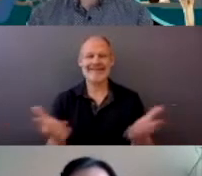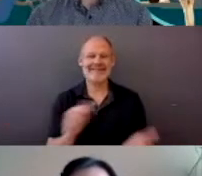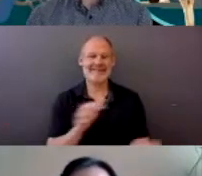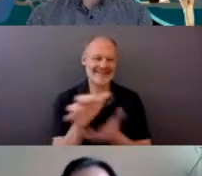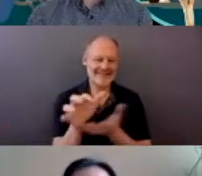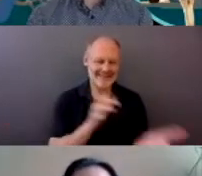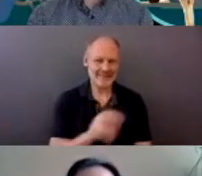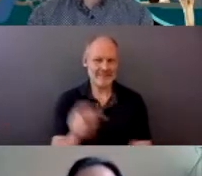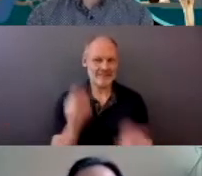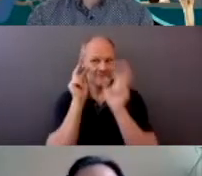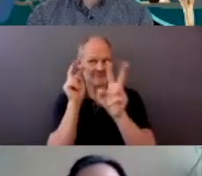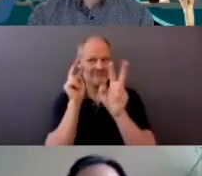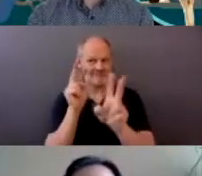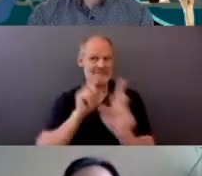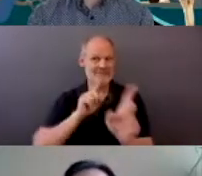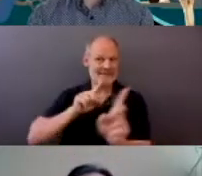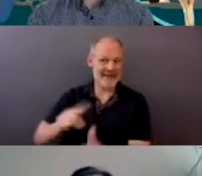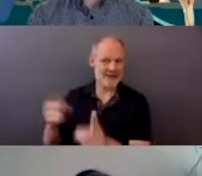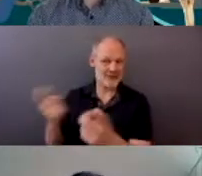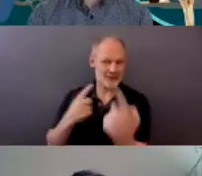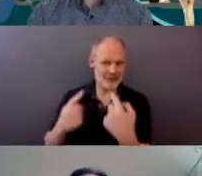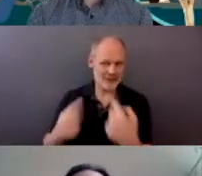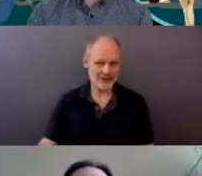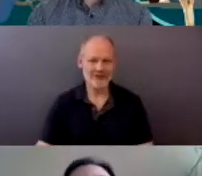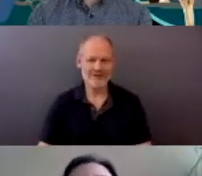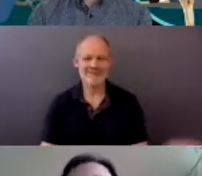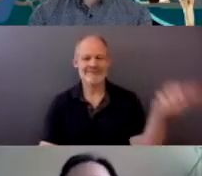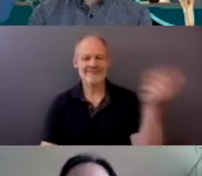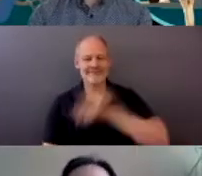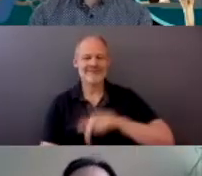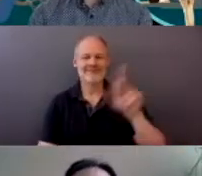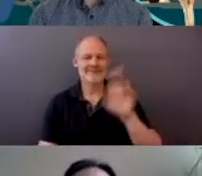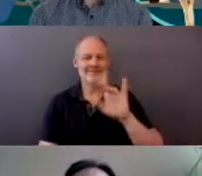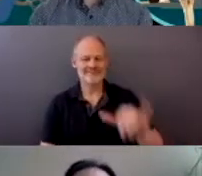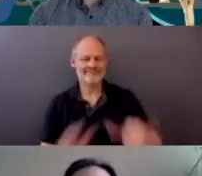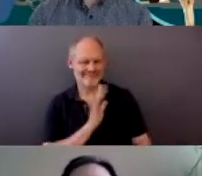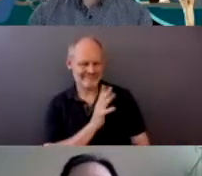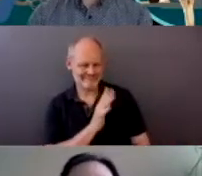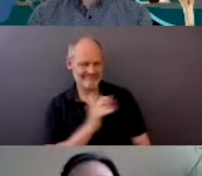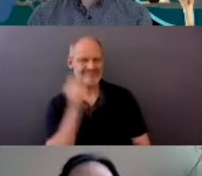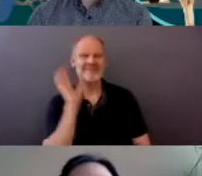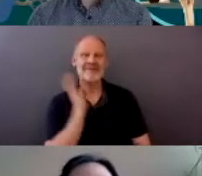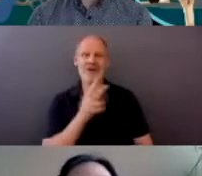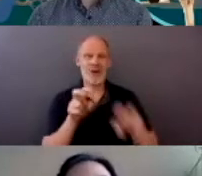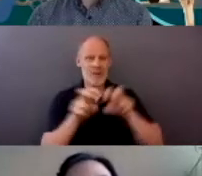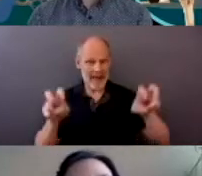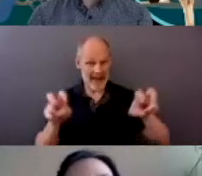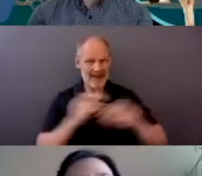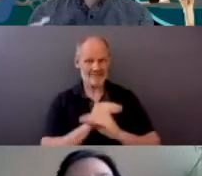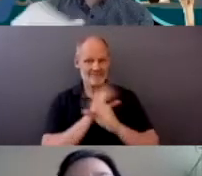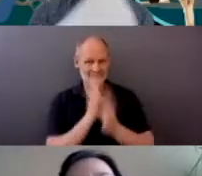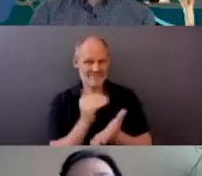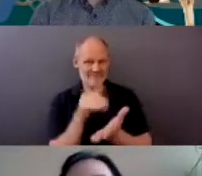Thank you so much, Alexander. We will have our panelists back, but we will take a brief pause